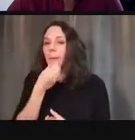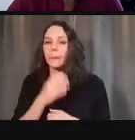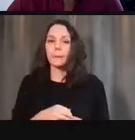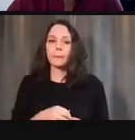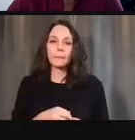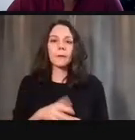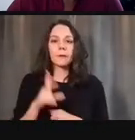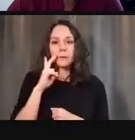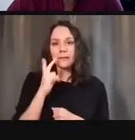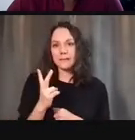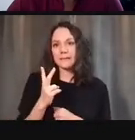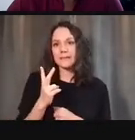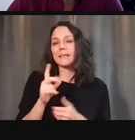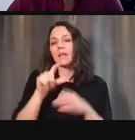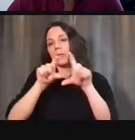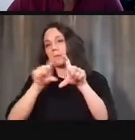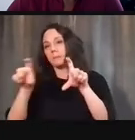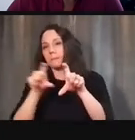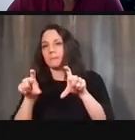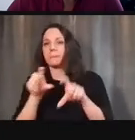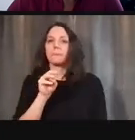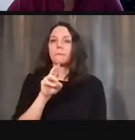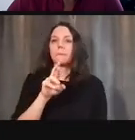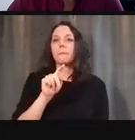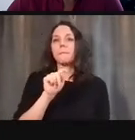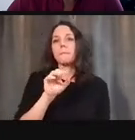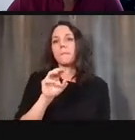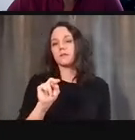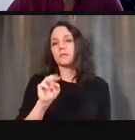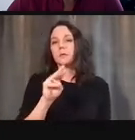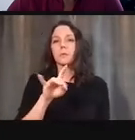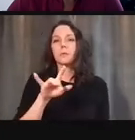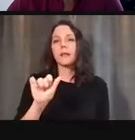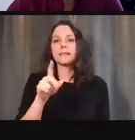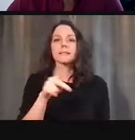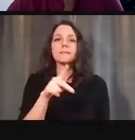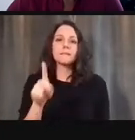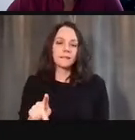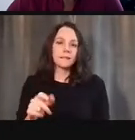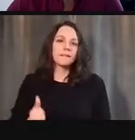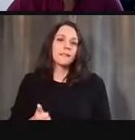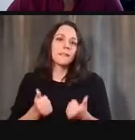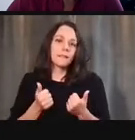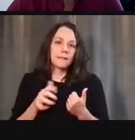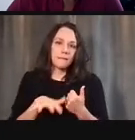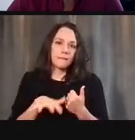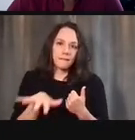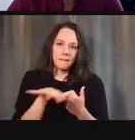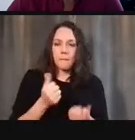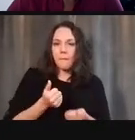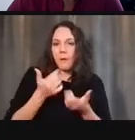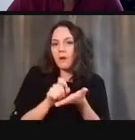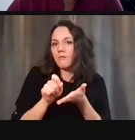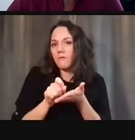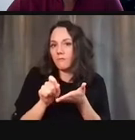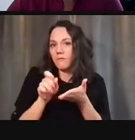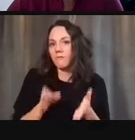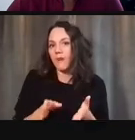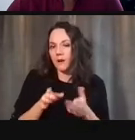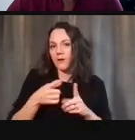Martin Wiley is a Philadelphia based poet and author of just a collection of poems from Finishing Line Press.